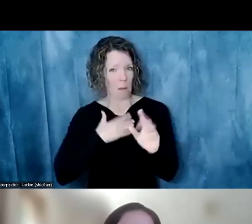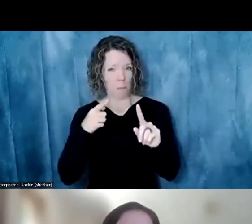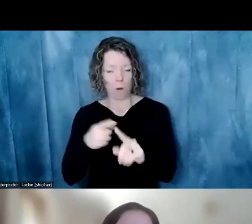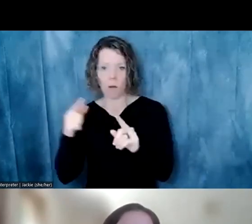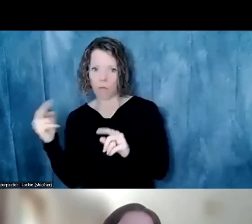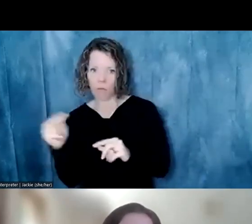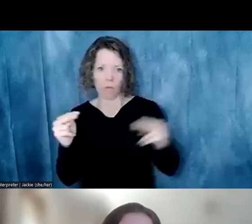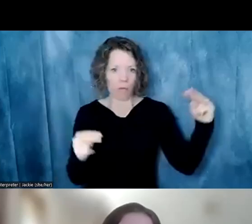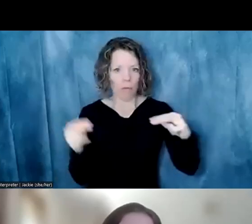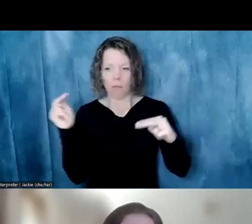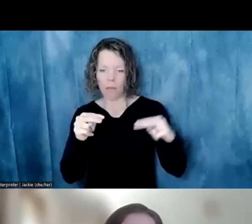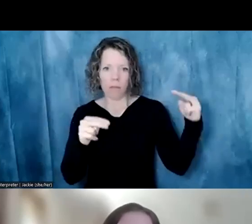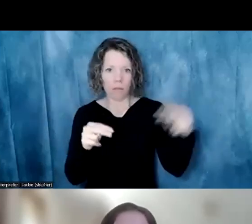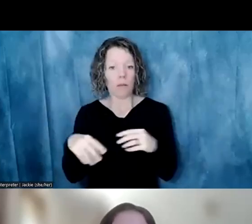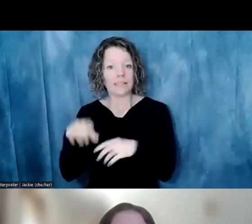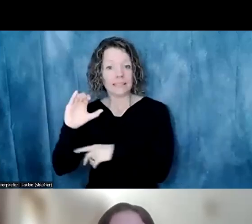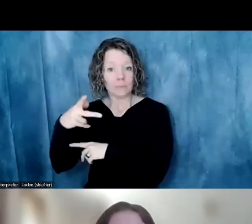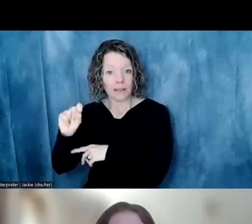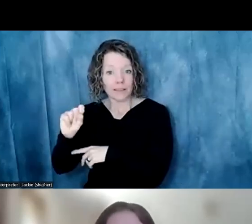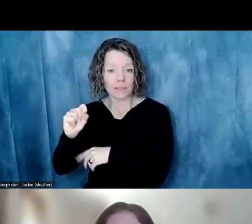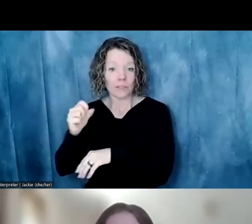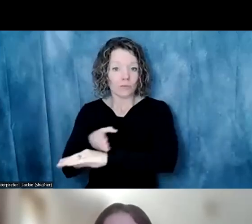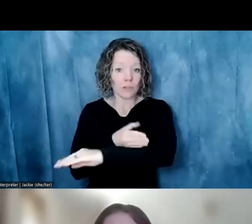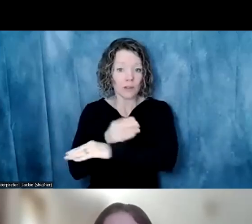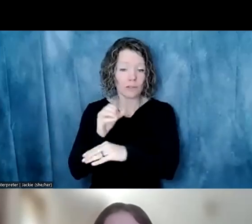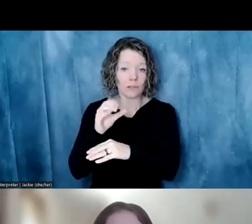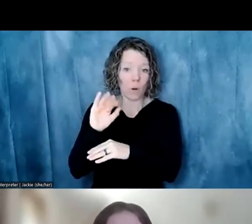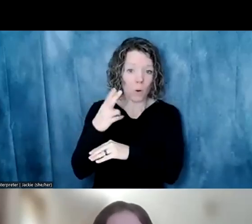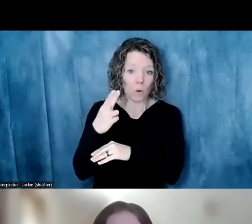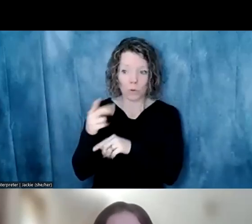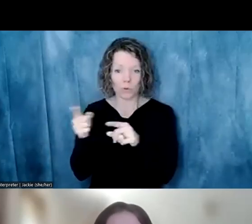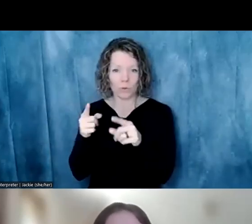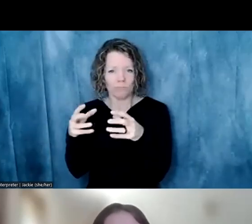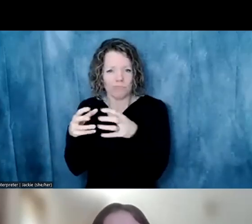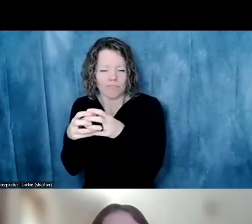silos, is actually organically what those peer support values in practice bring up as